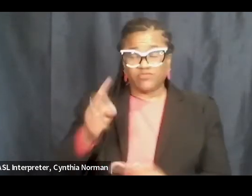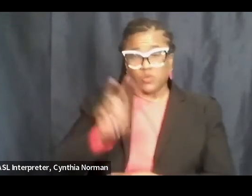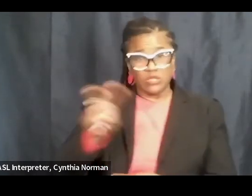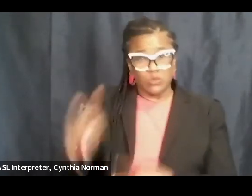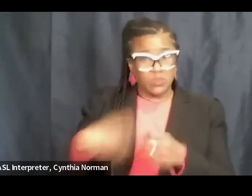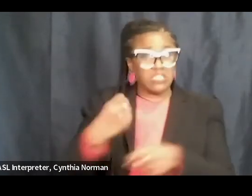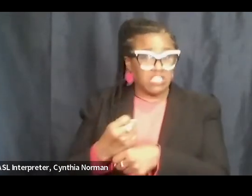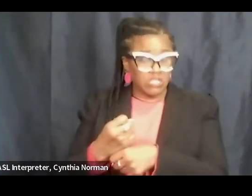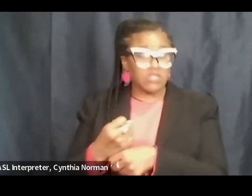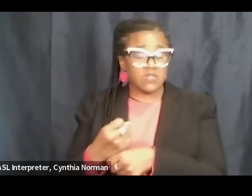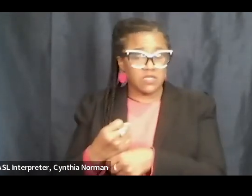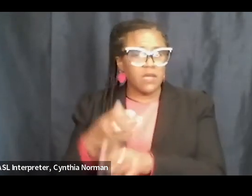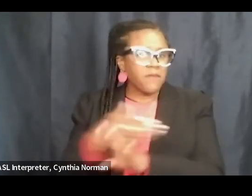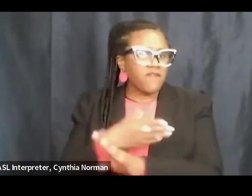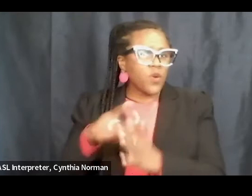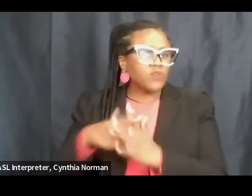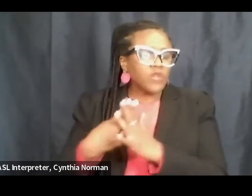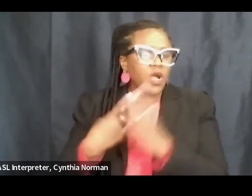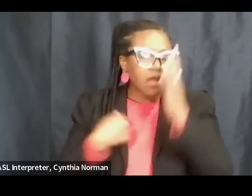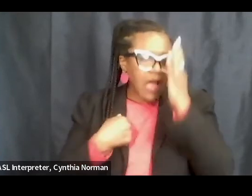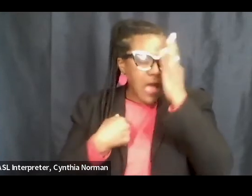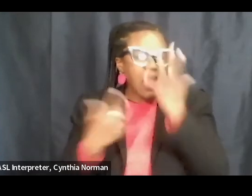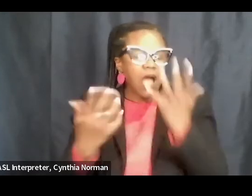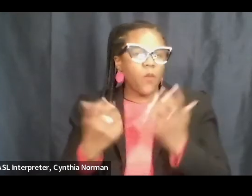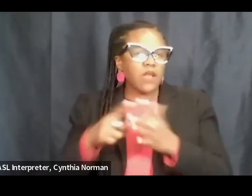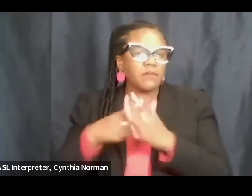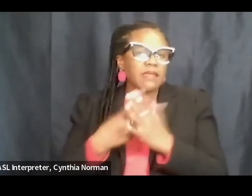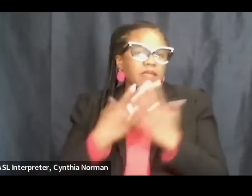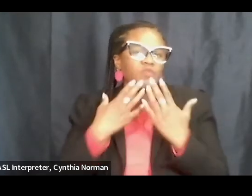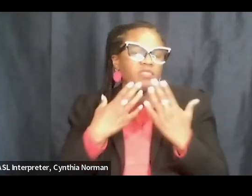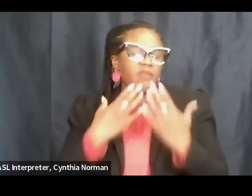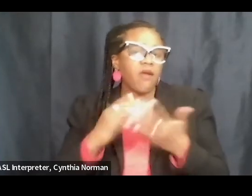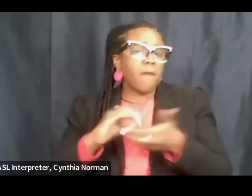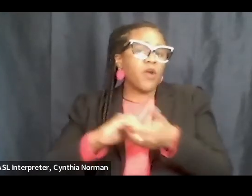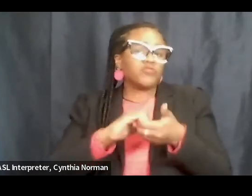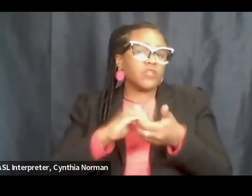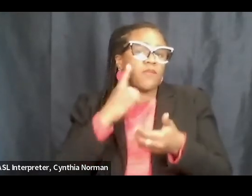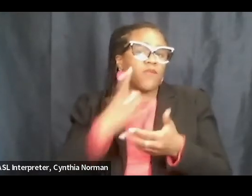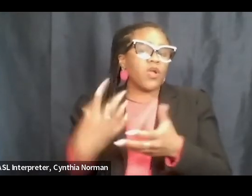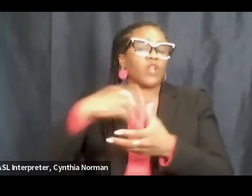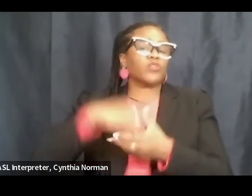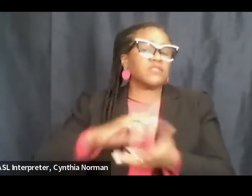Before we get started, I just want to begin by thanking The Partnership for Inclusive Disaster Strategies for organizing